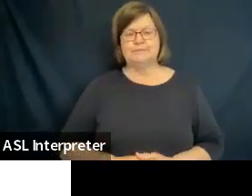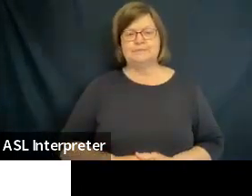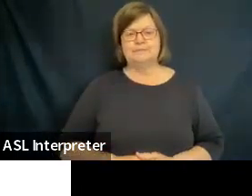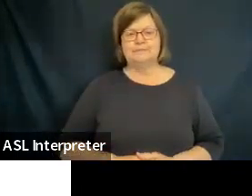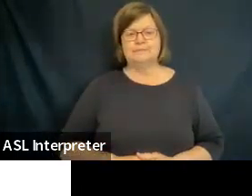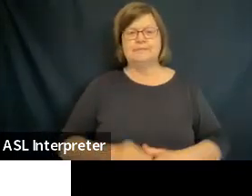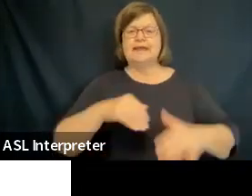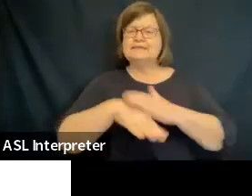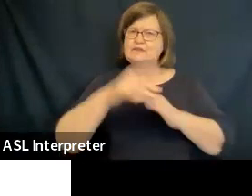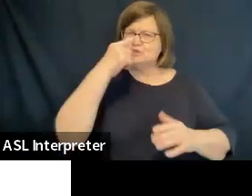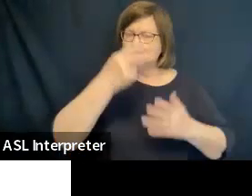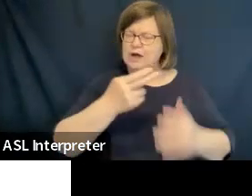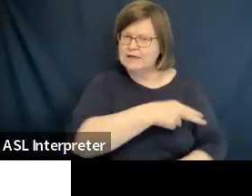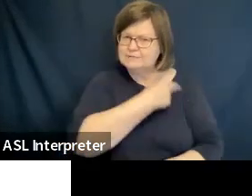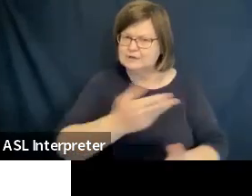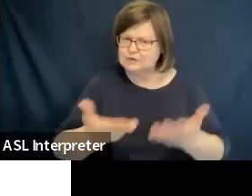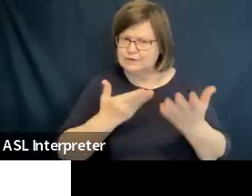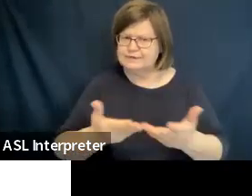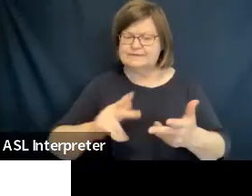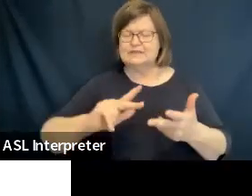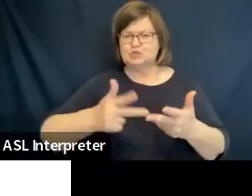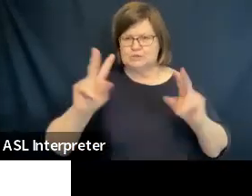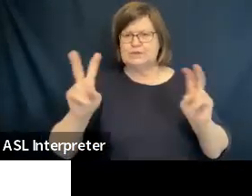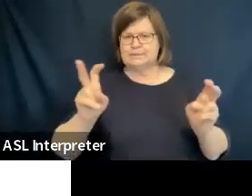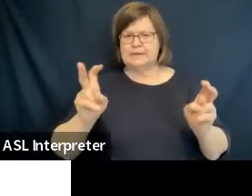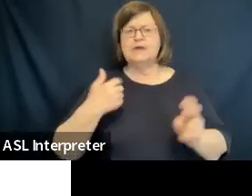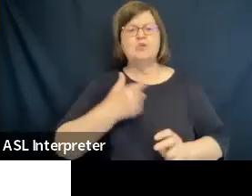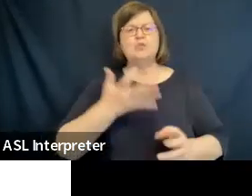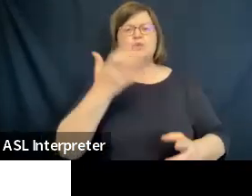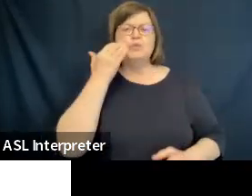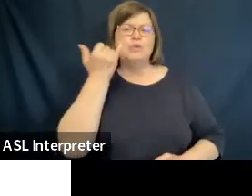Access to the hospital services was the third topic. We wanted to know if the participants,